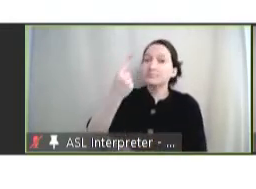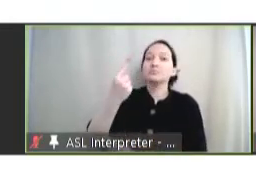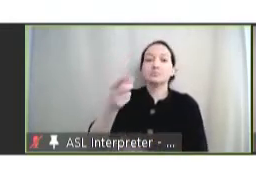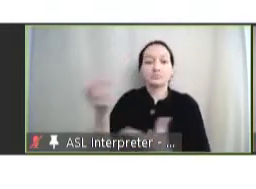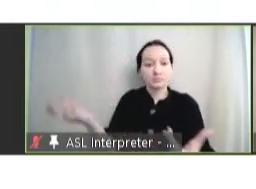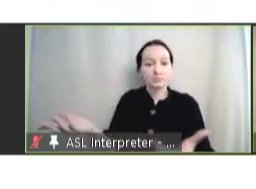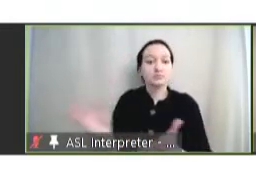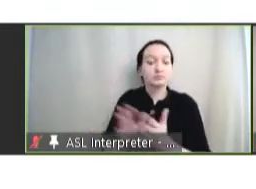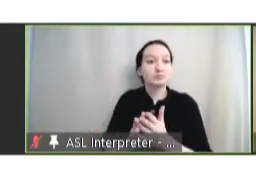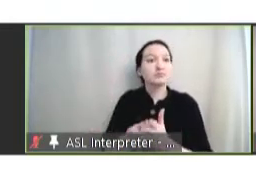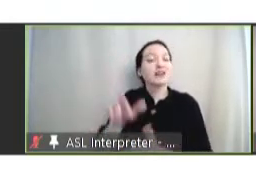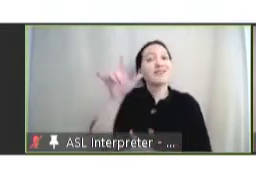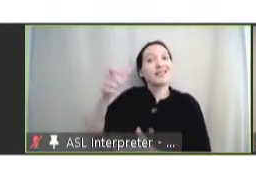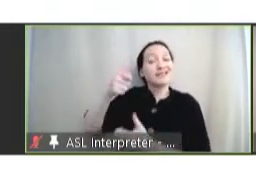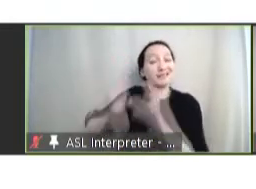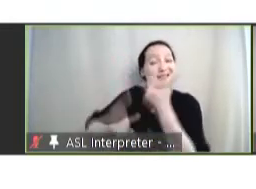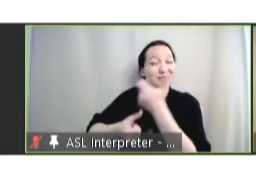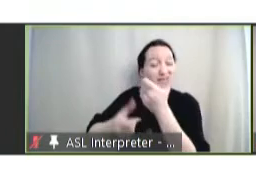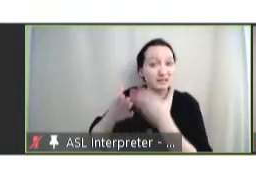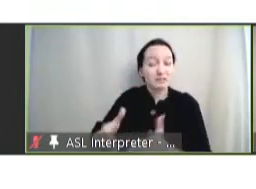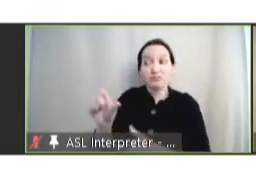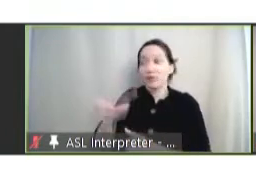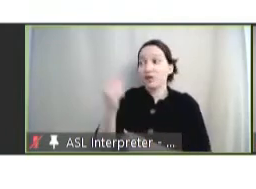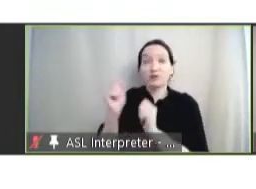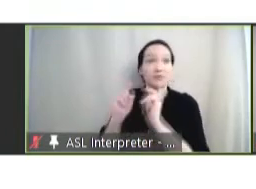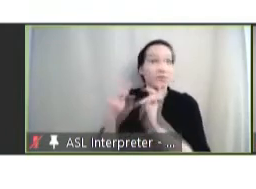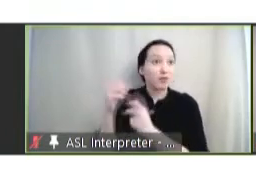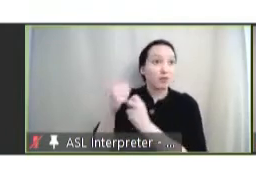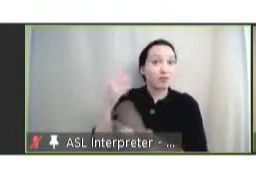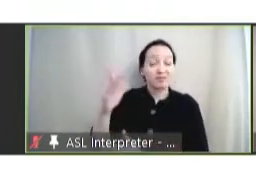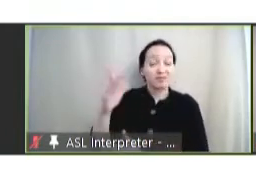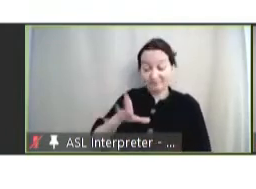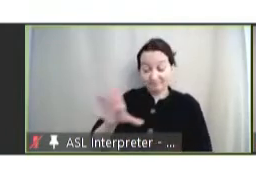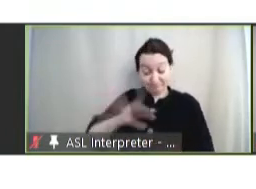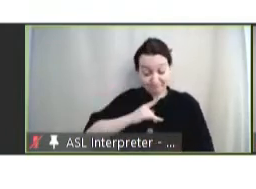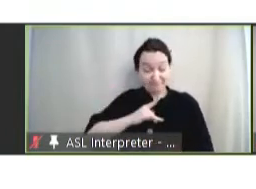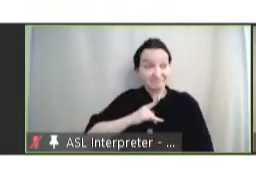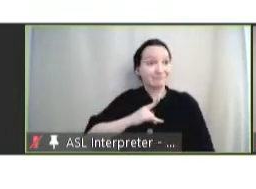flight attendants and others who were infected by the virus and couldn't come to work,